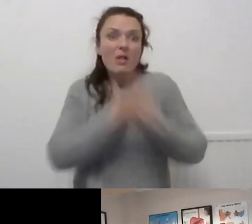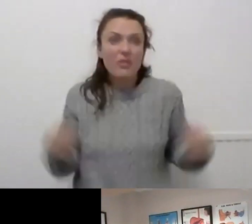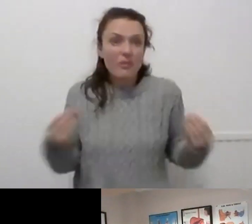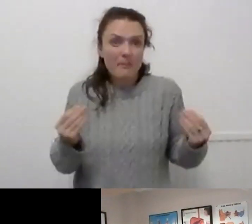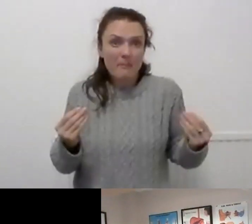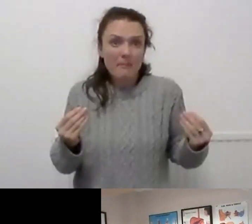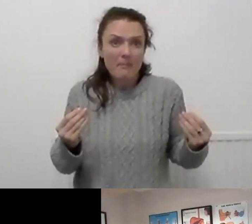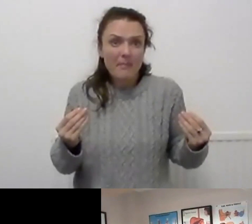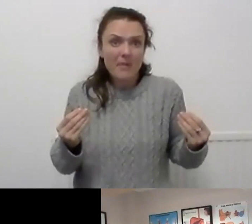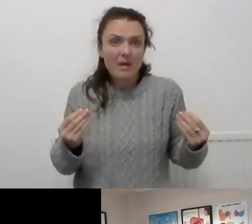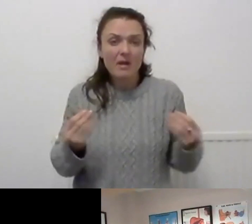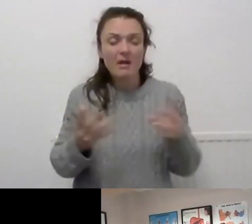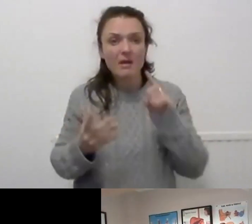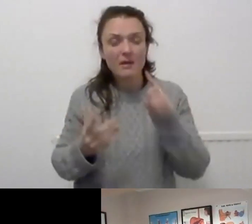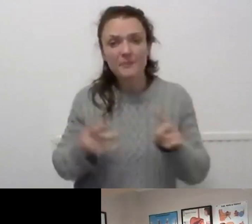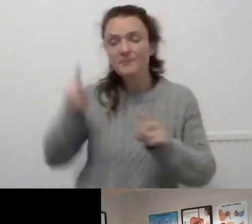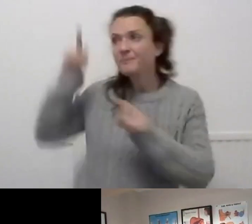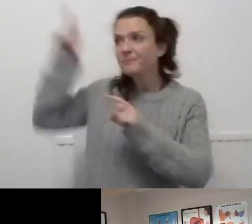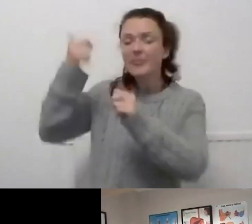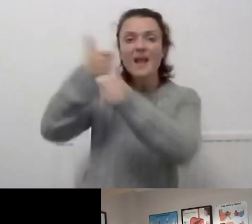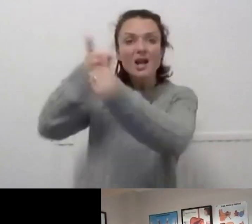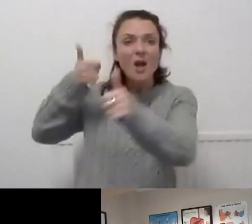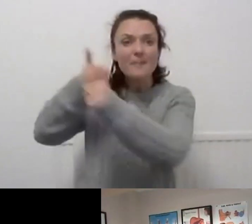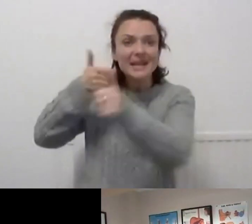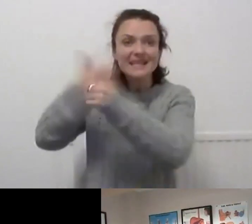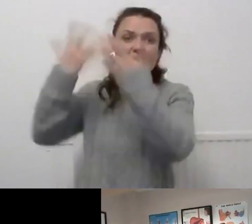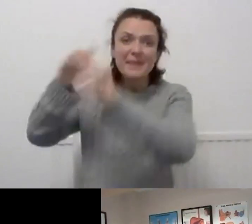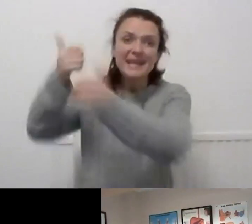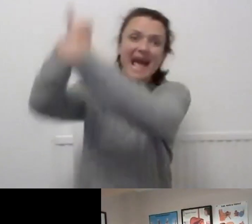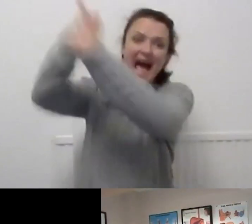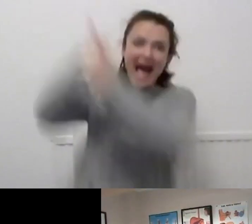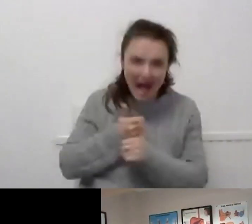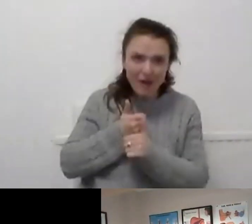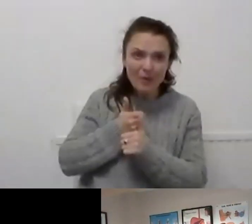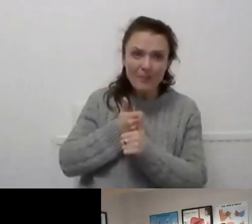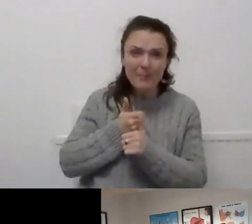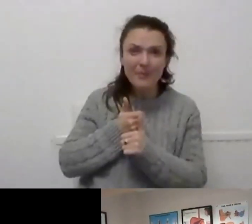but big pharma has helped. So I think, let's let's allow them to make some profit, if that's what